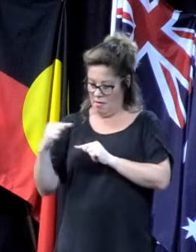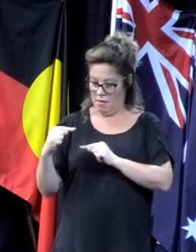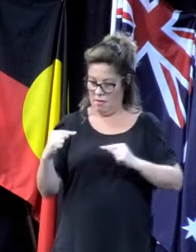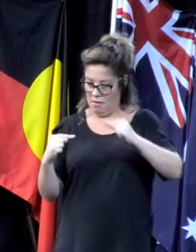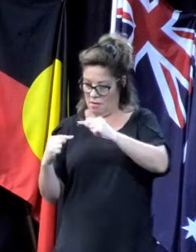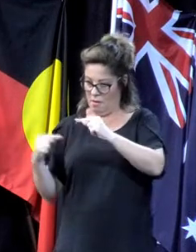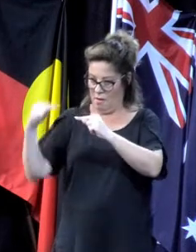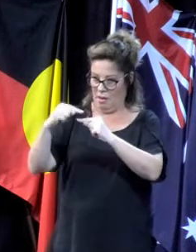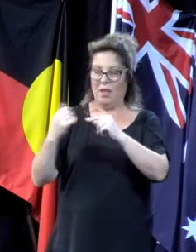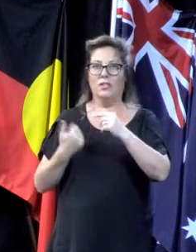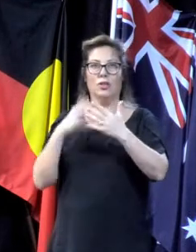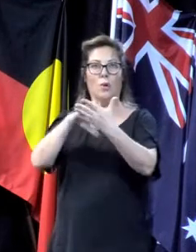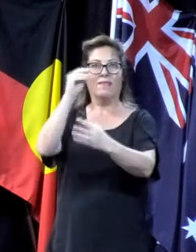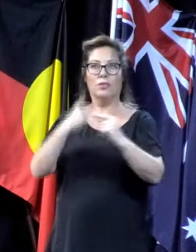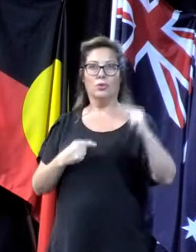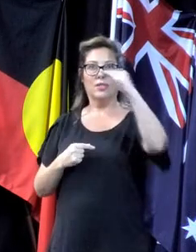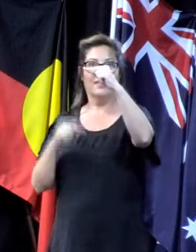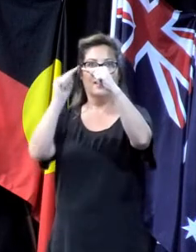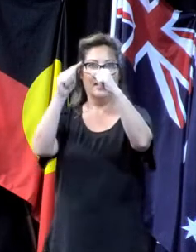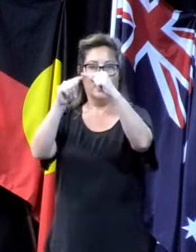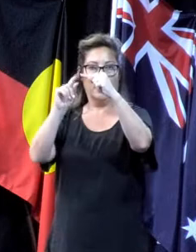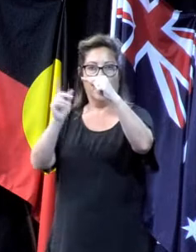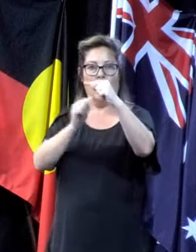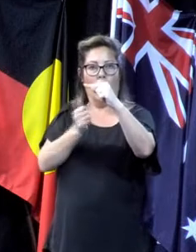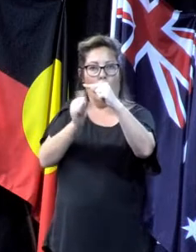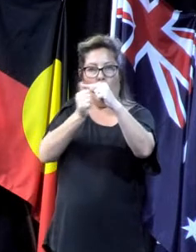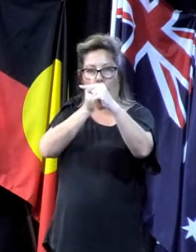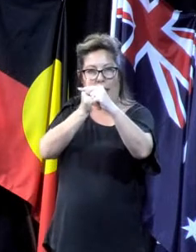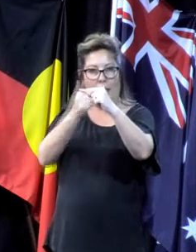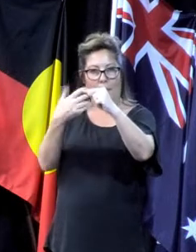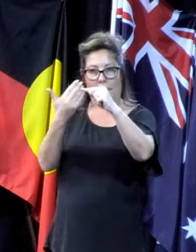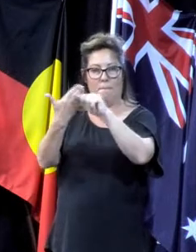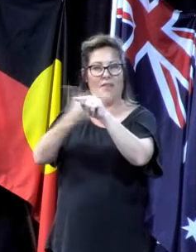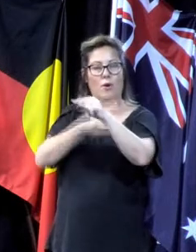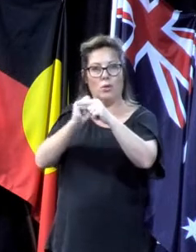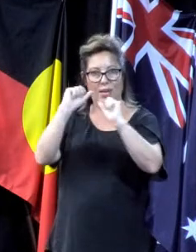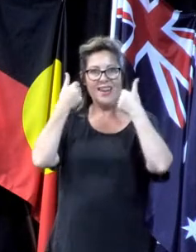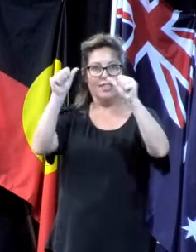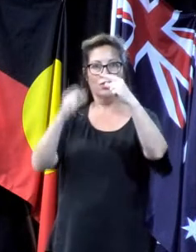and have a clear understanding about what his know-and-do would be at the end of the unit and work to include that